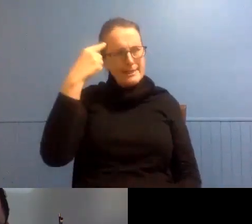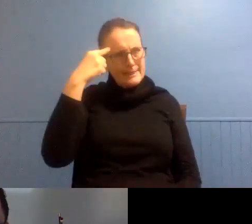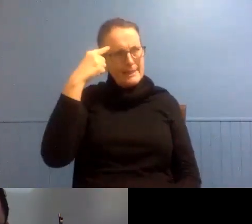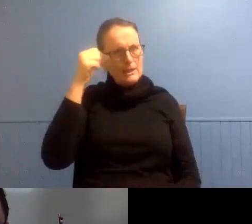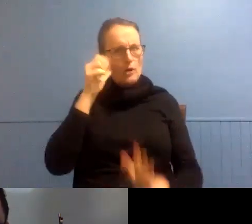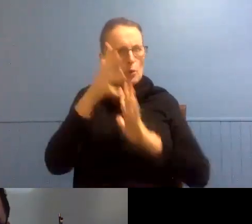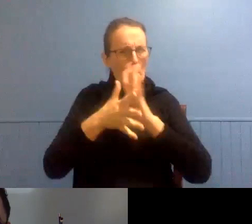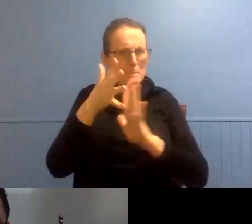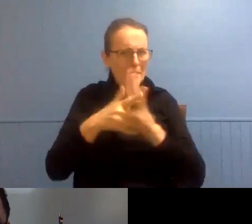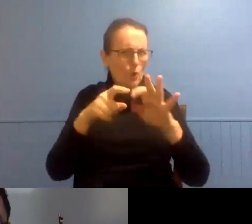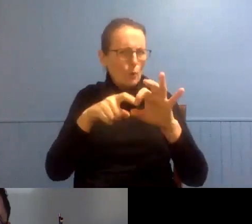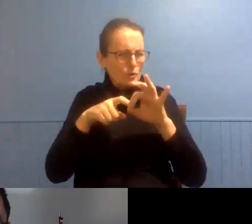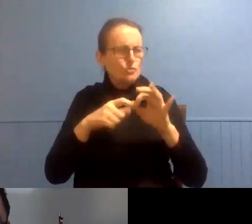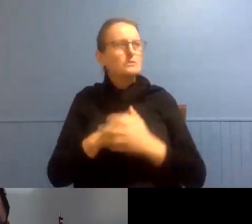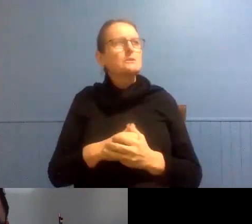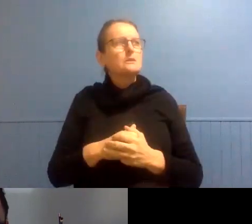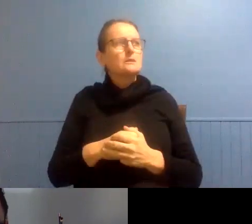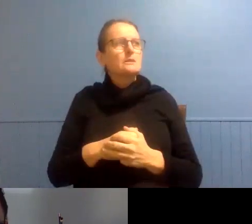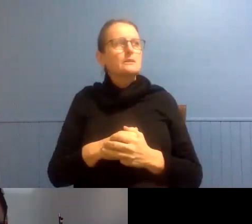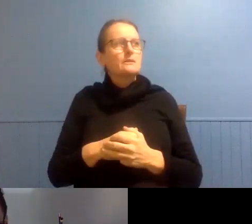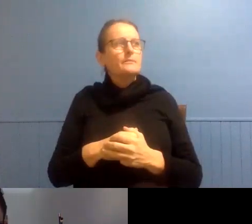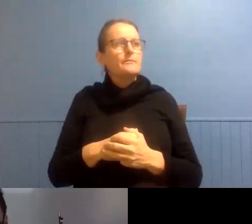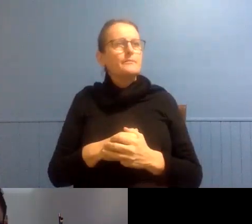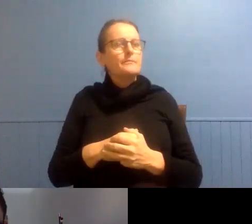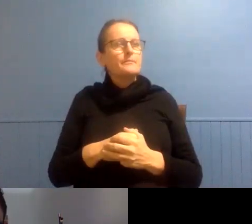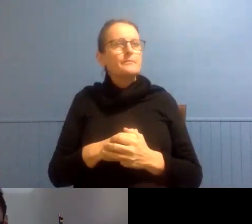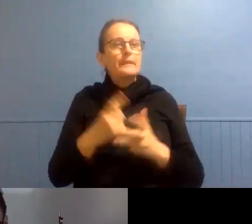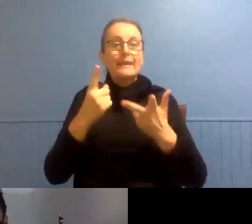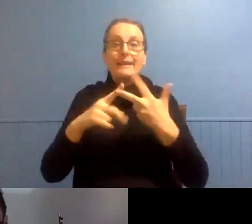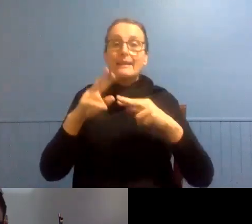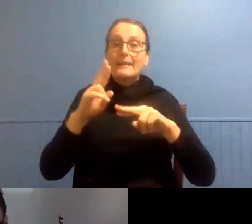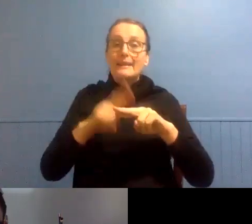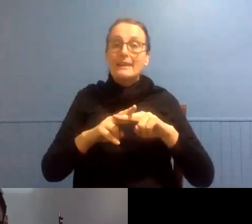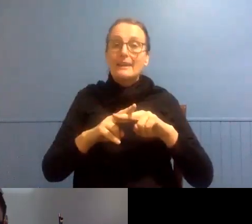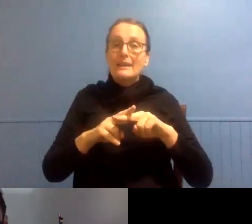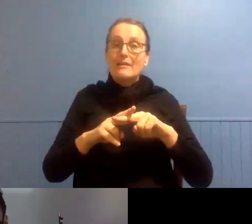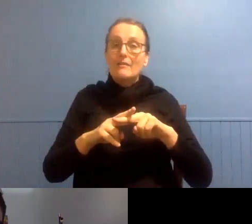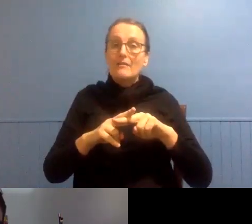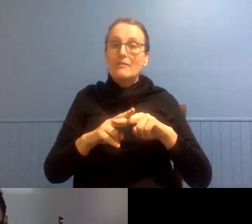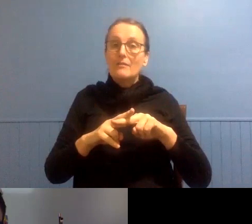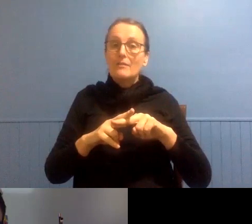If we have the so-called mainstream, or even